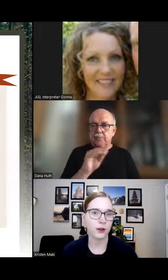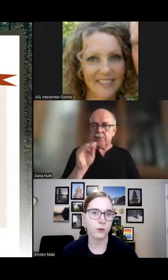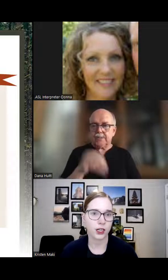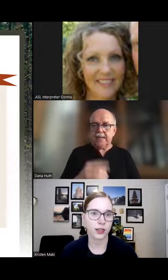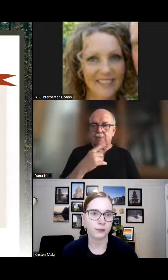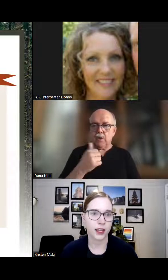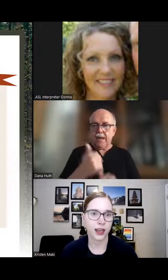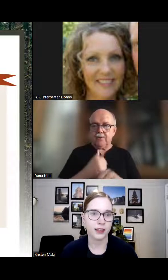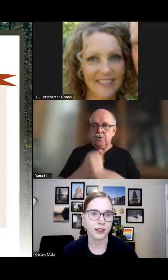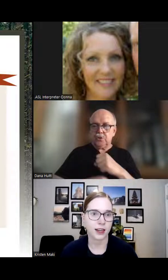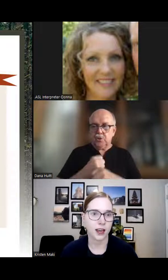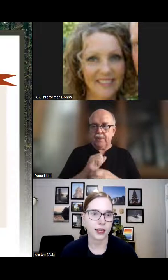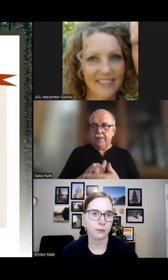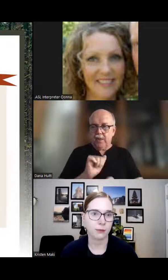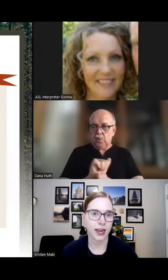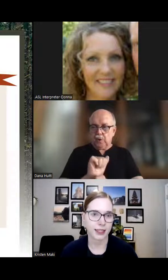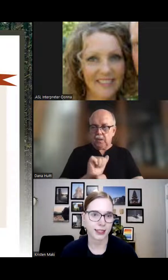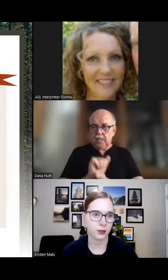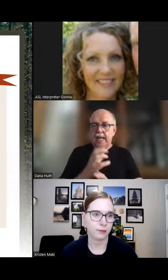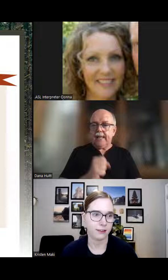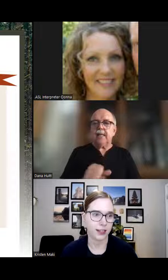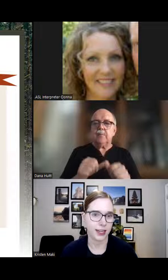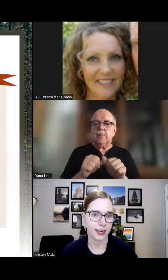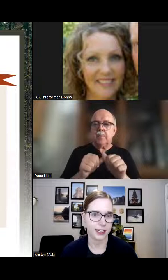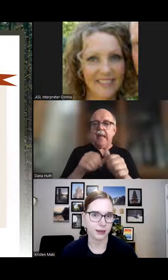. >> Kristen Maki: All right. Great.